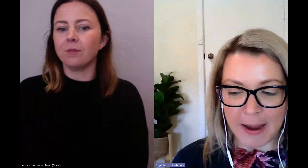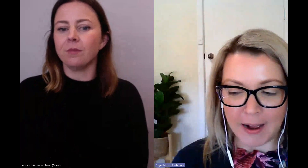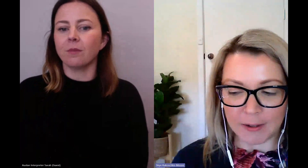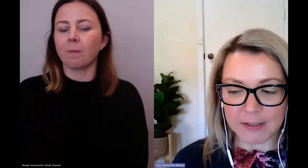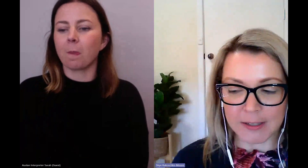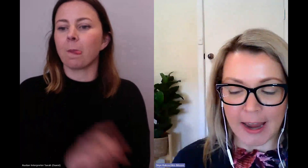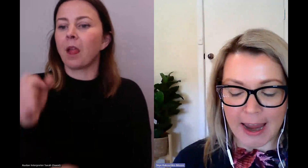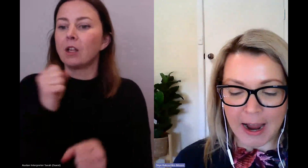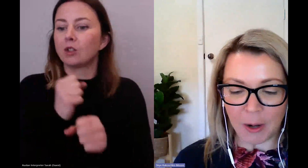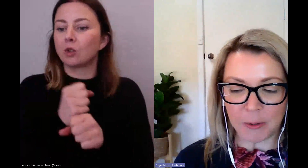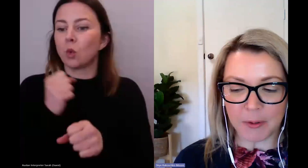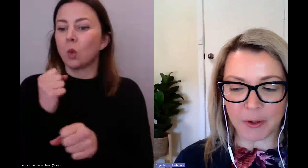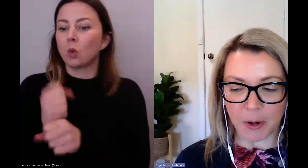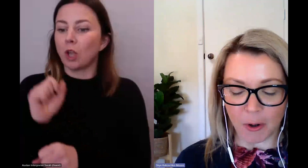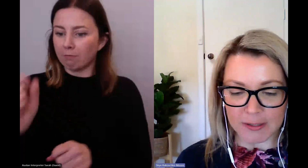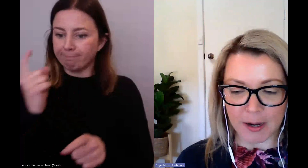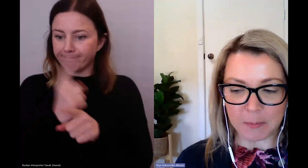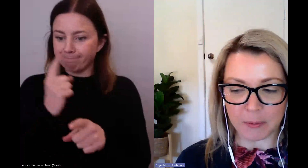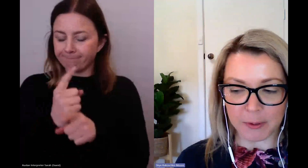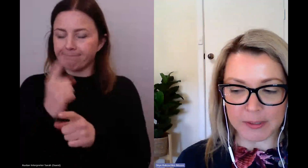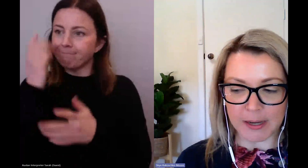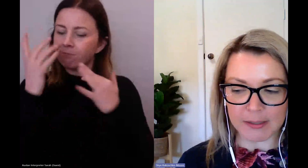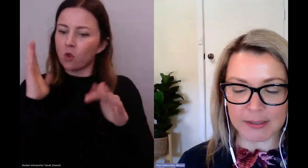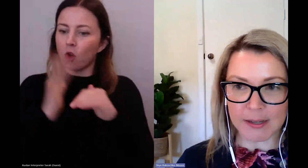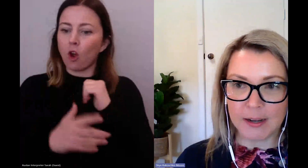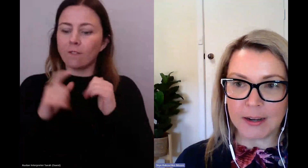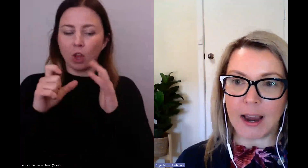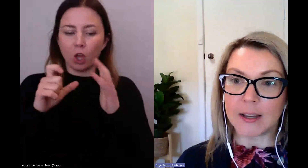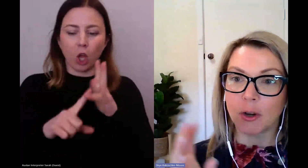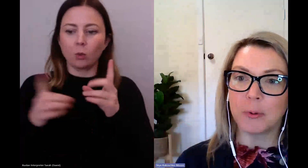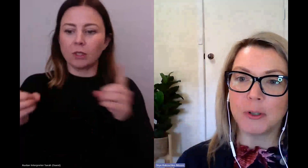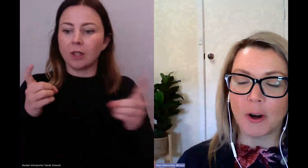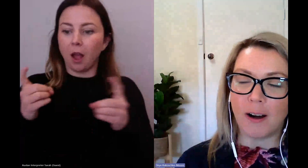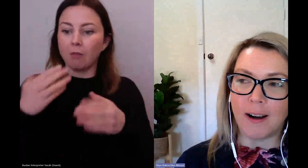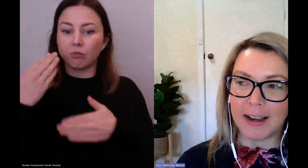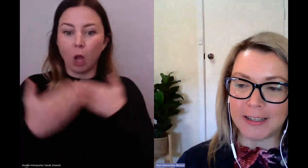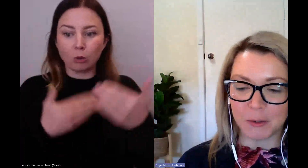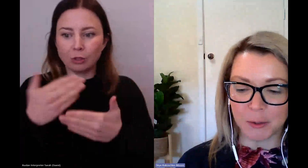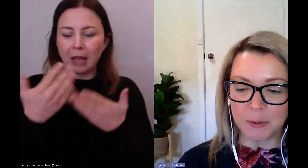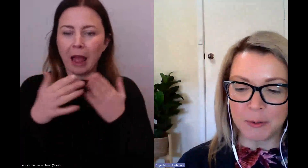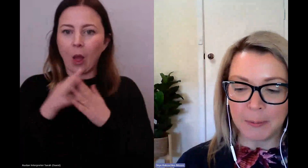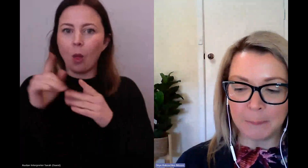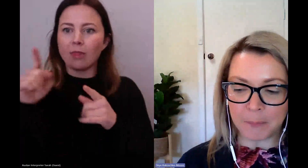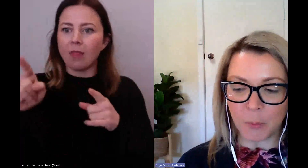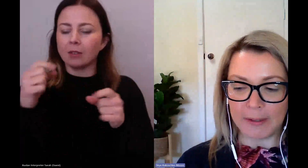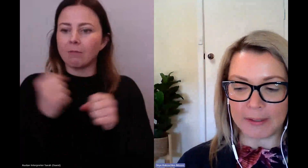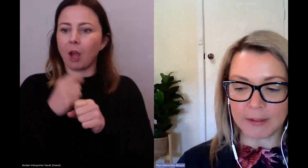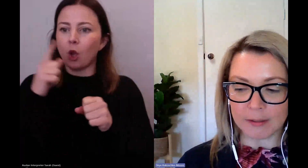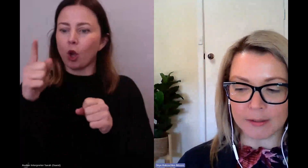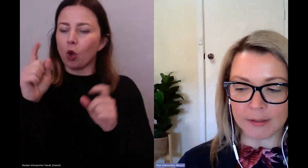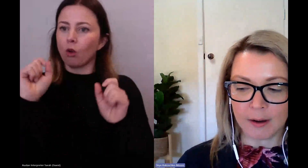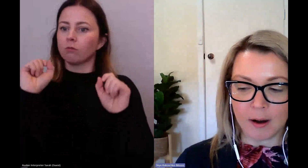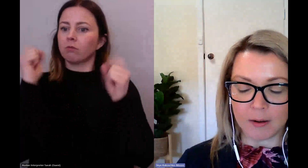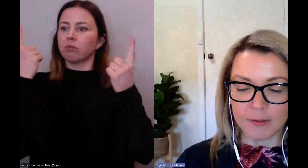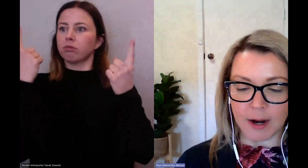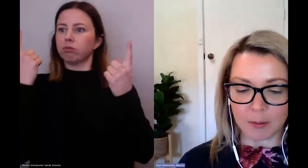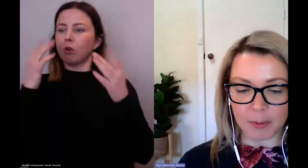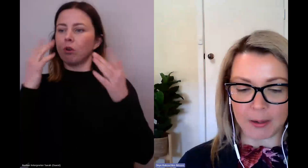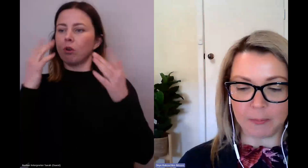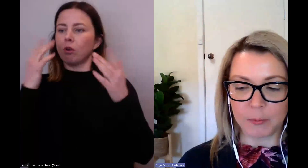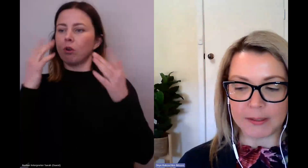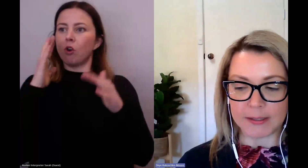about how the co-design process has opened your eyes to the willingness of young people with